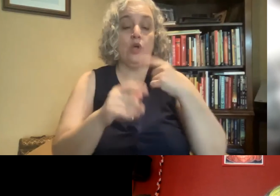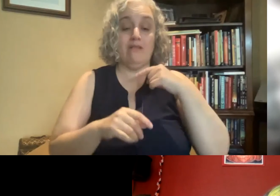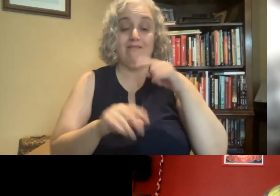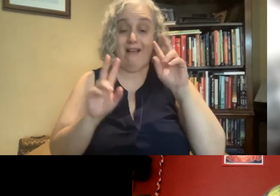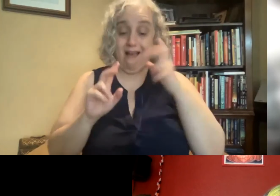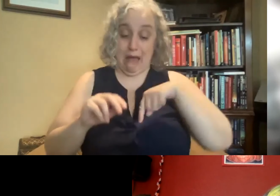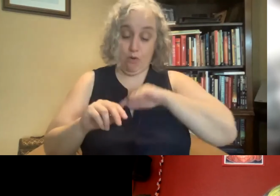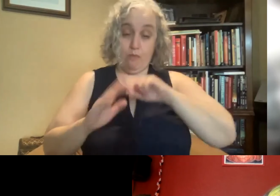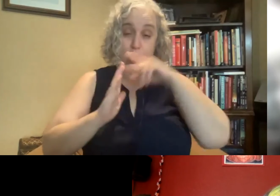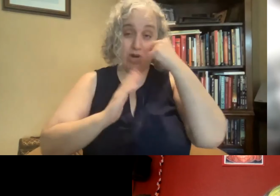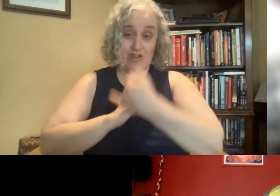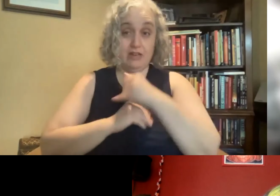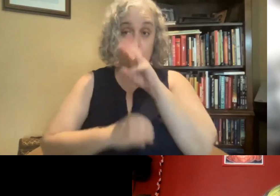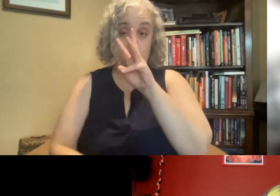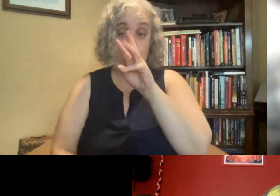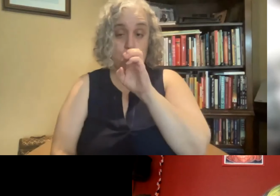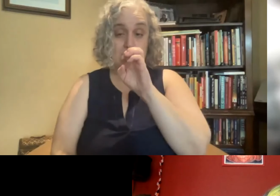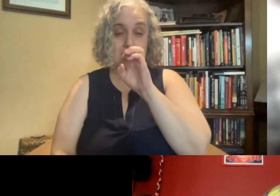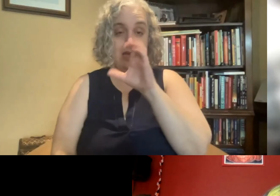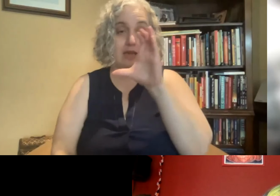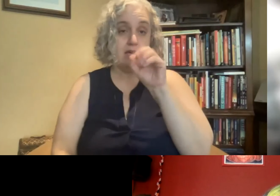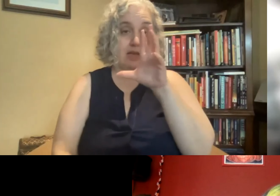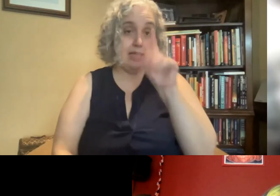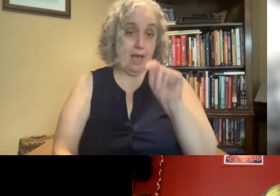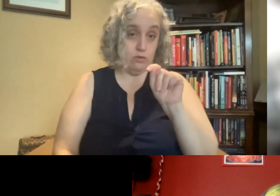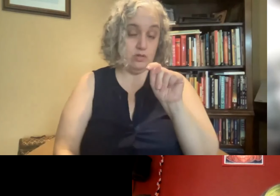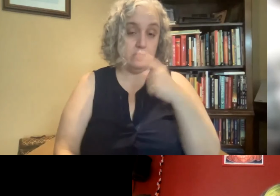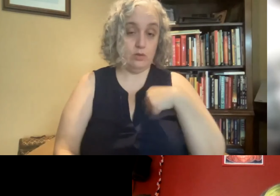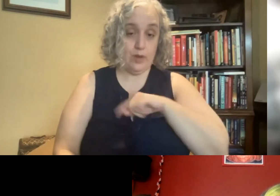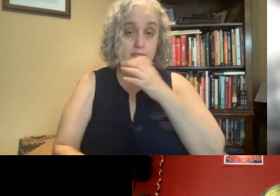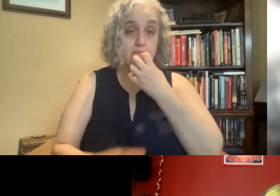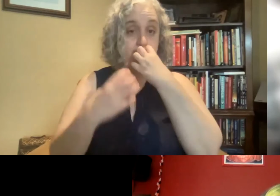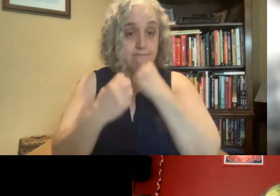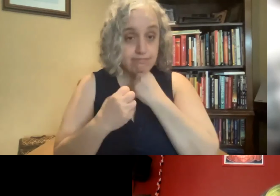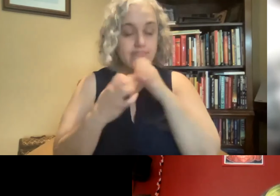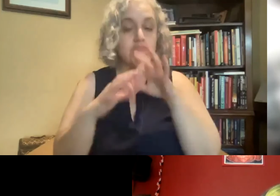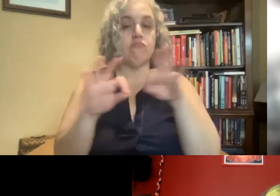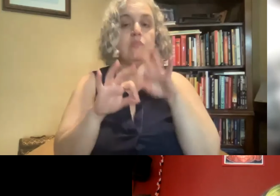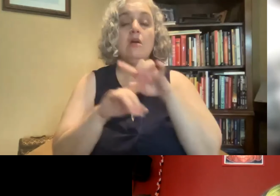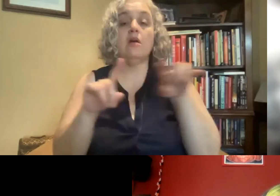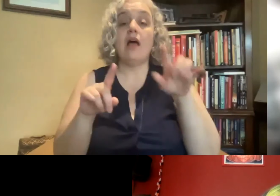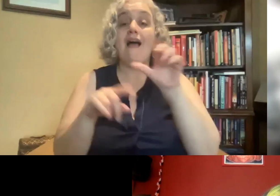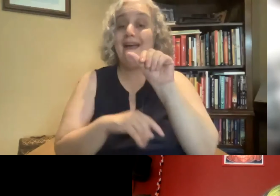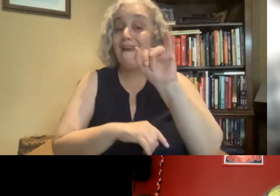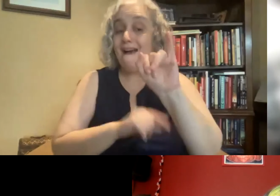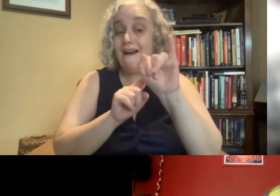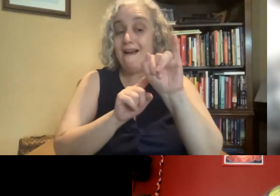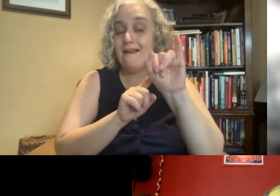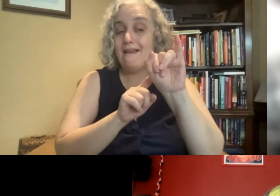or one of the things we've observed, is AI is basically automating, accelerating,